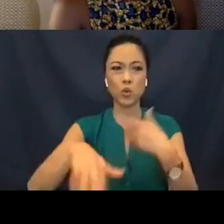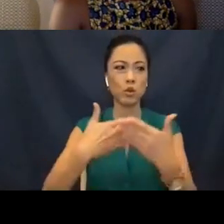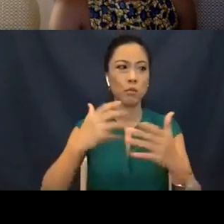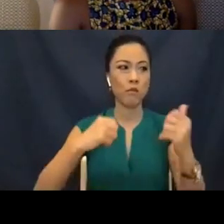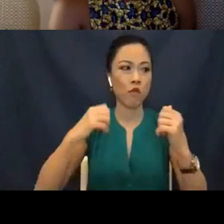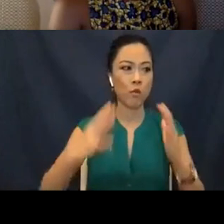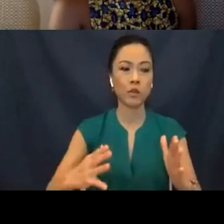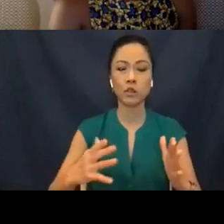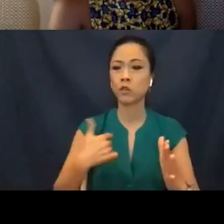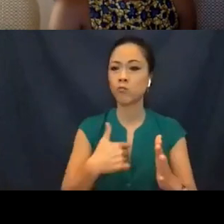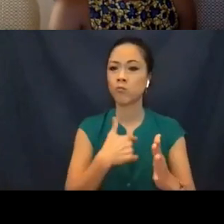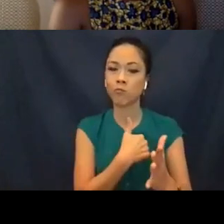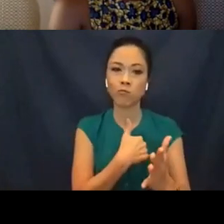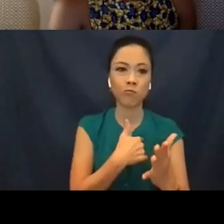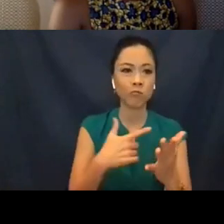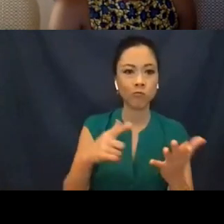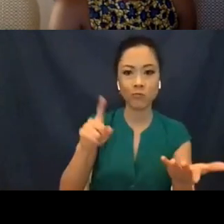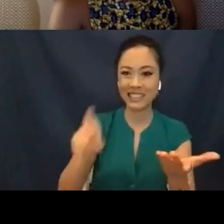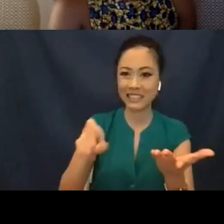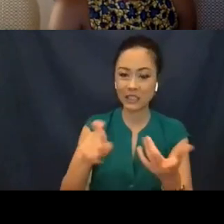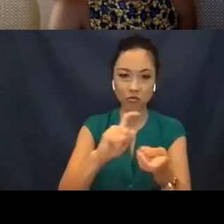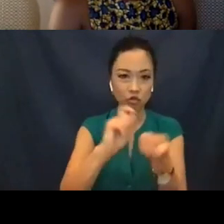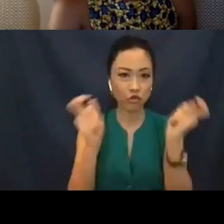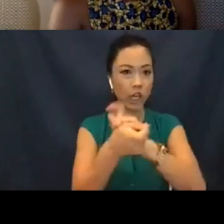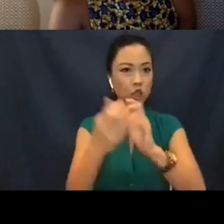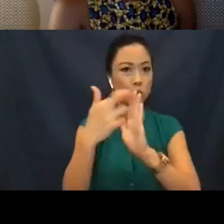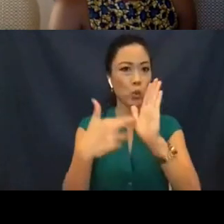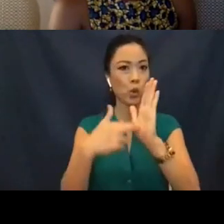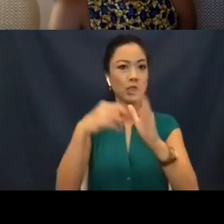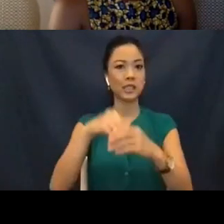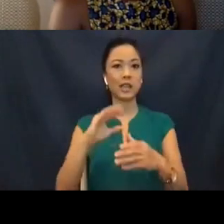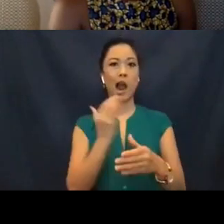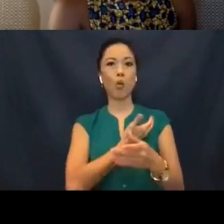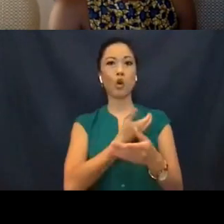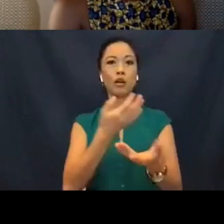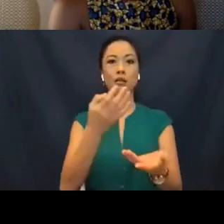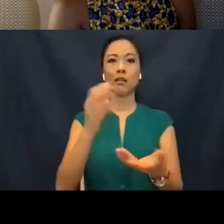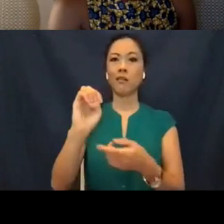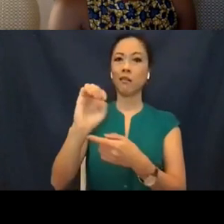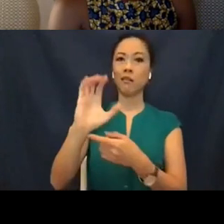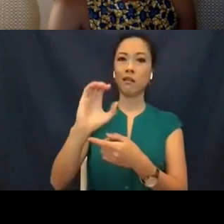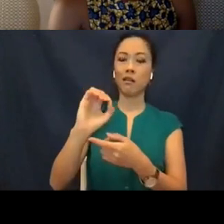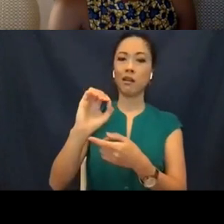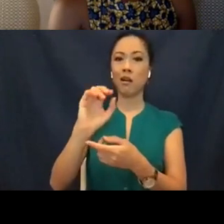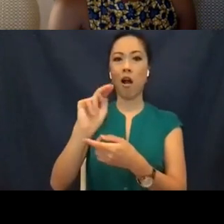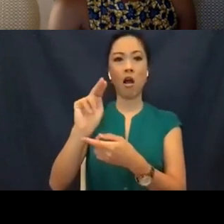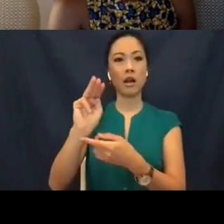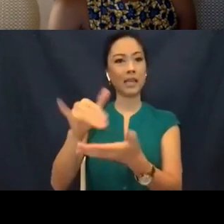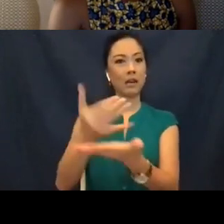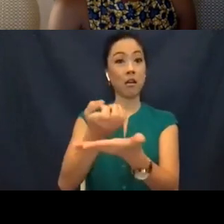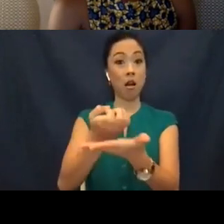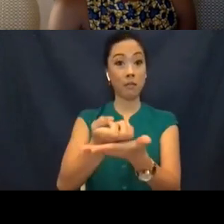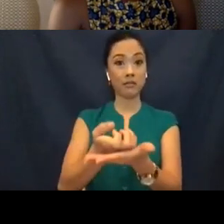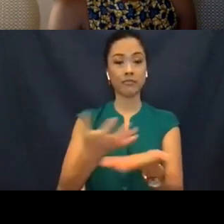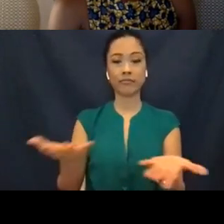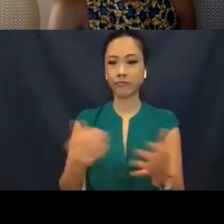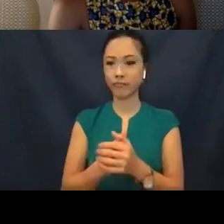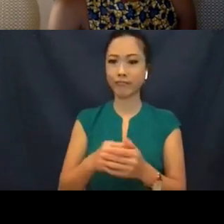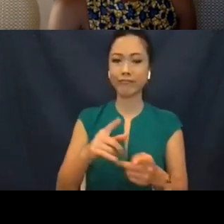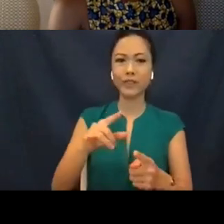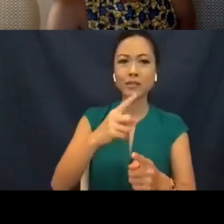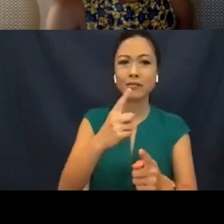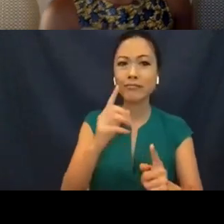To acknowledge that we play roles in the ecology and Heather Robles on our team responded to Michelle saying we could